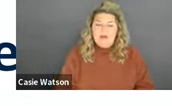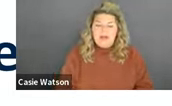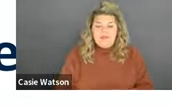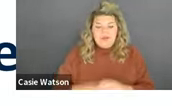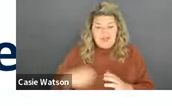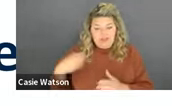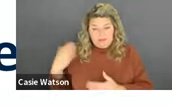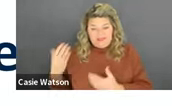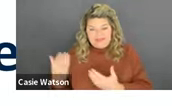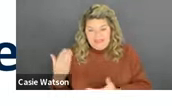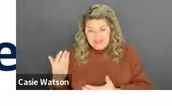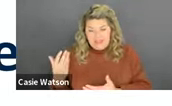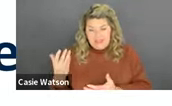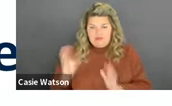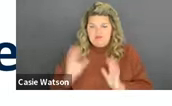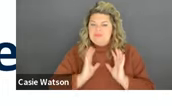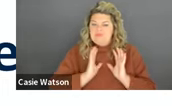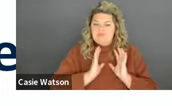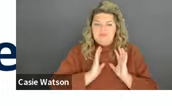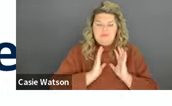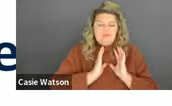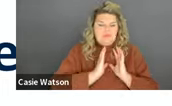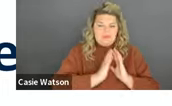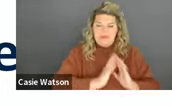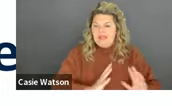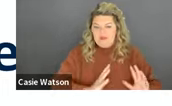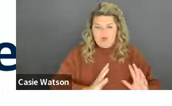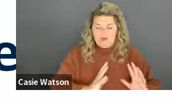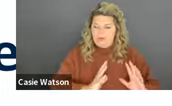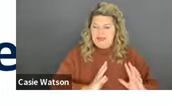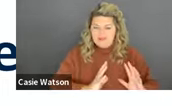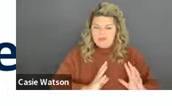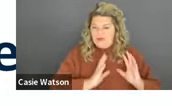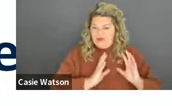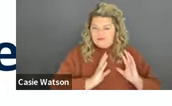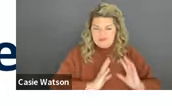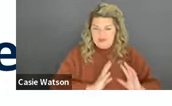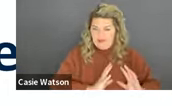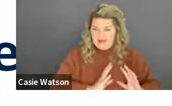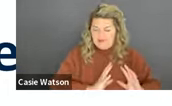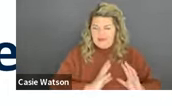But if you're giving a presentation, speak at your normal pace, you don't have to slow down,